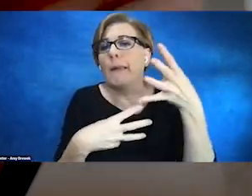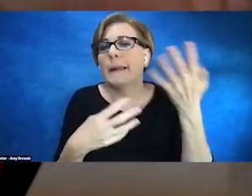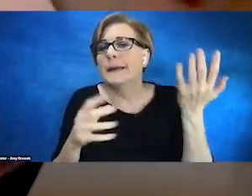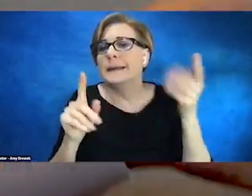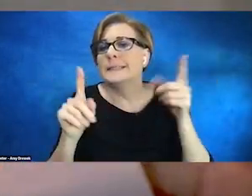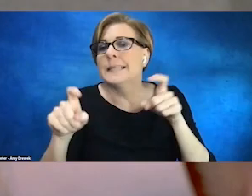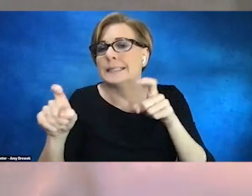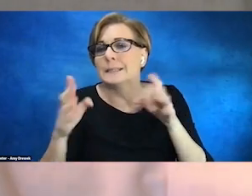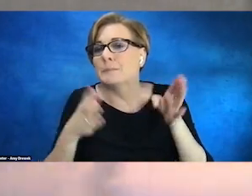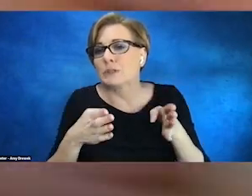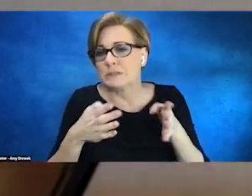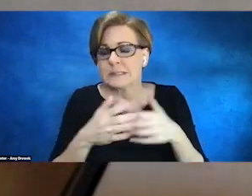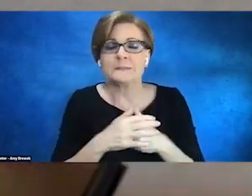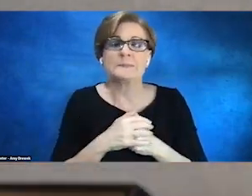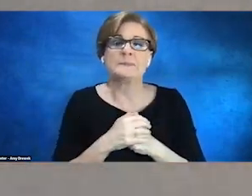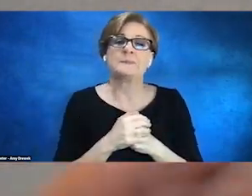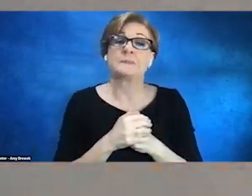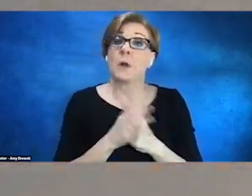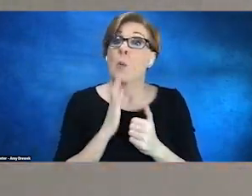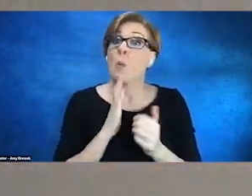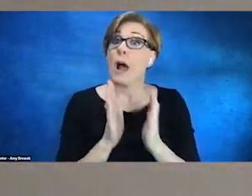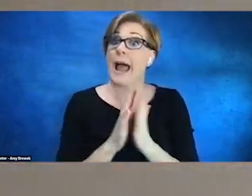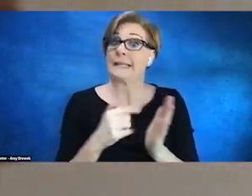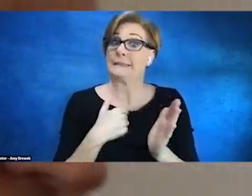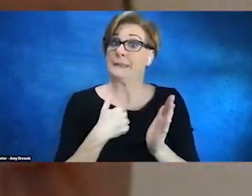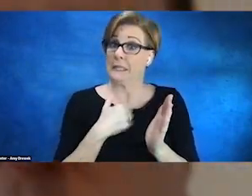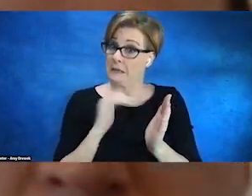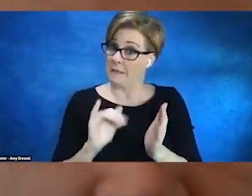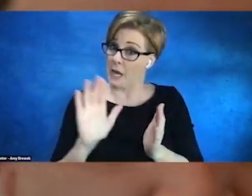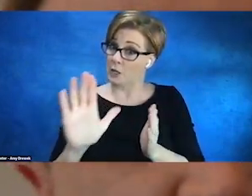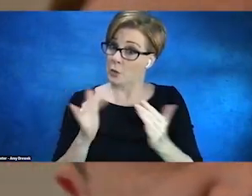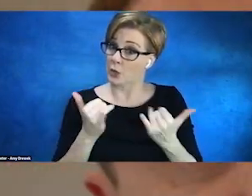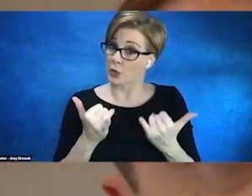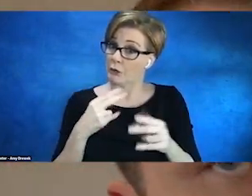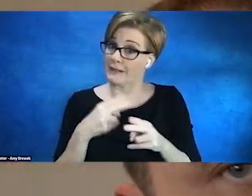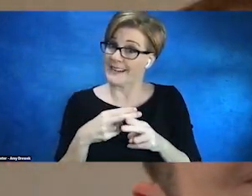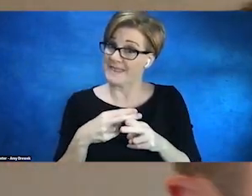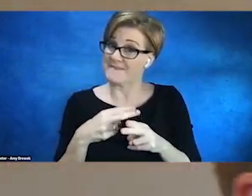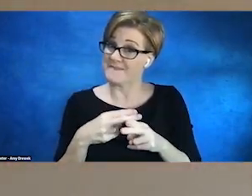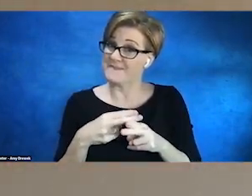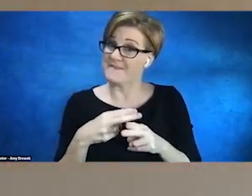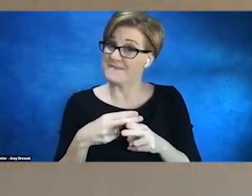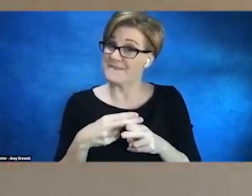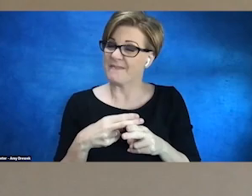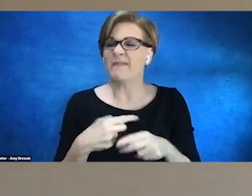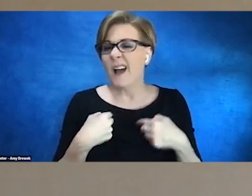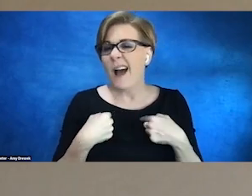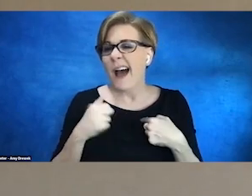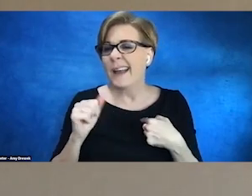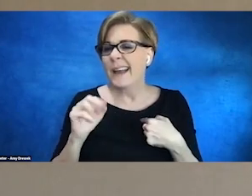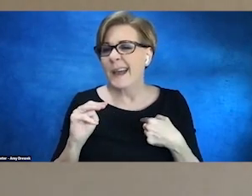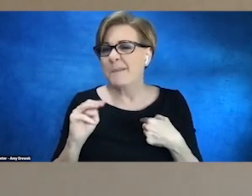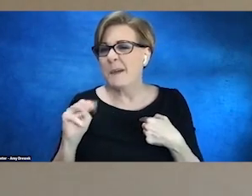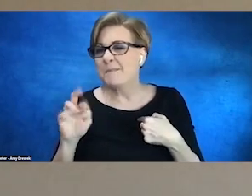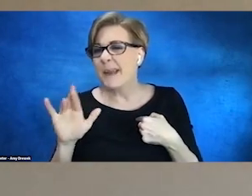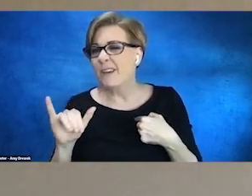Mary Test so and it's going to ask me is this my current name so in our training database I